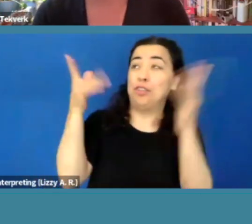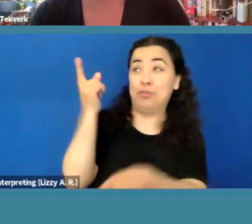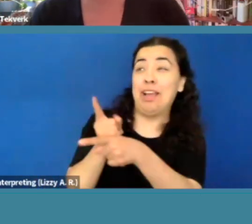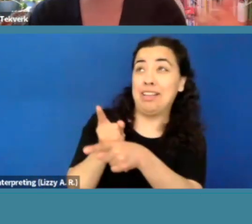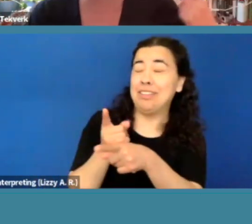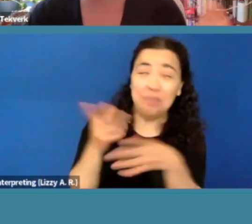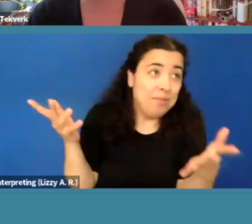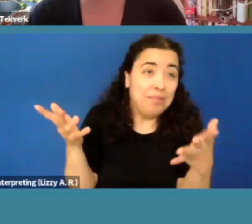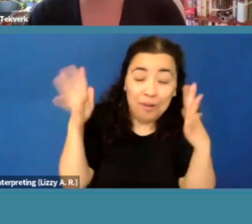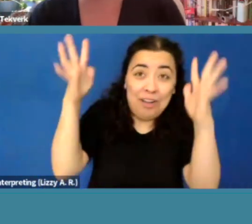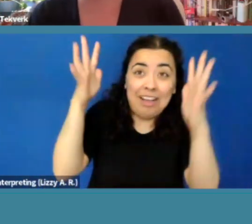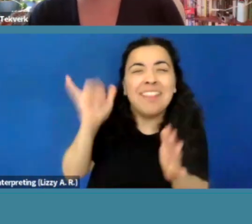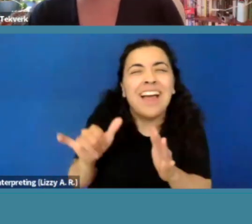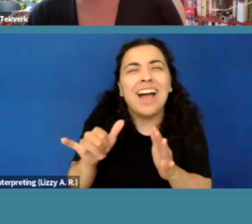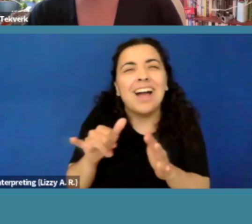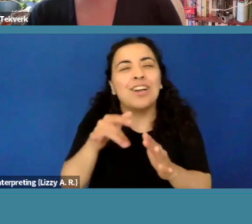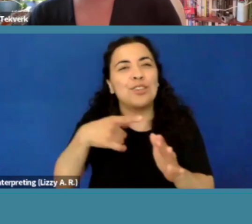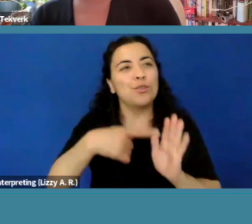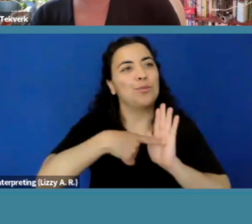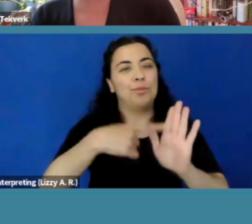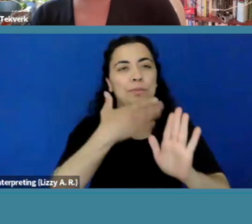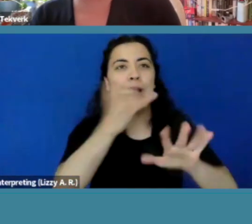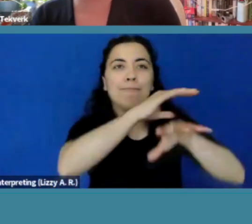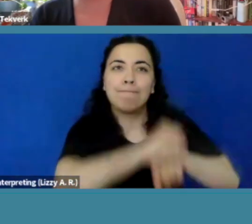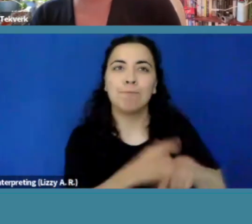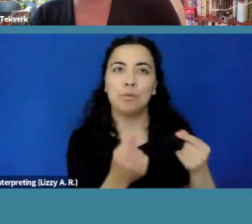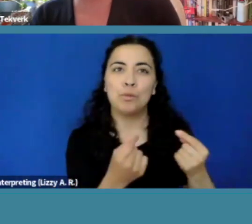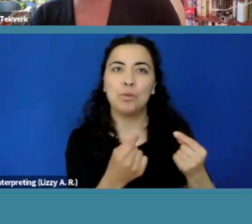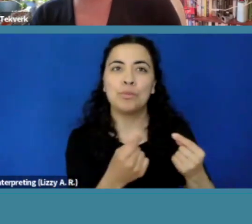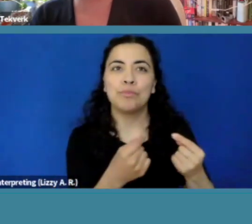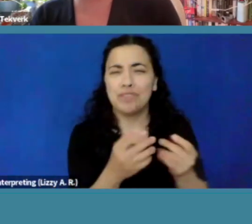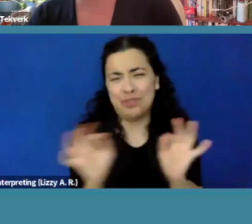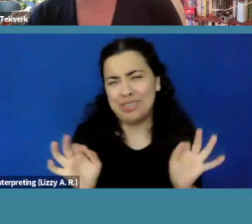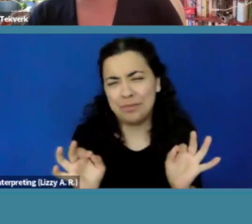So if you just model those best practices, it's free, and you'll often find that more people get...